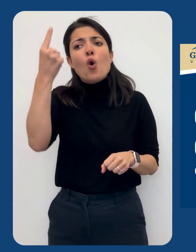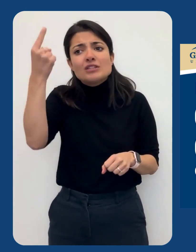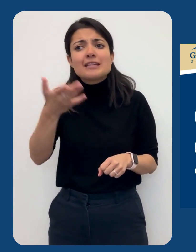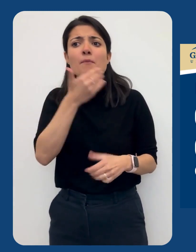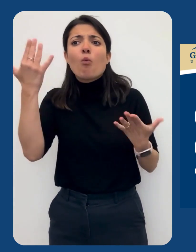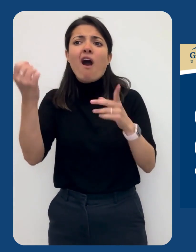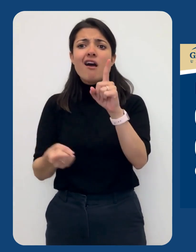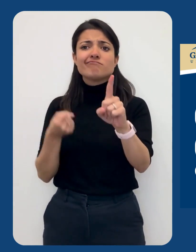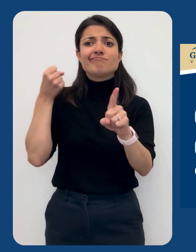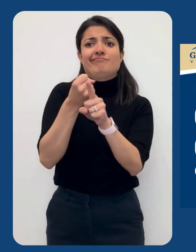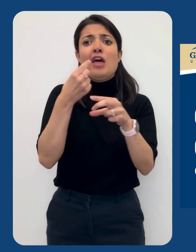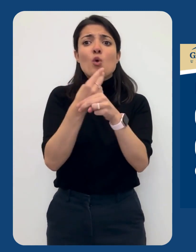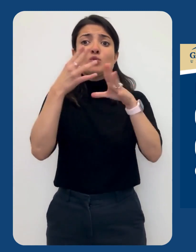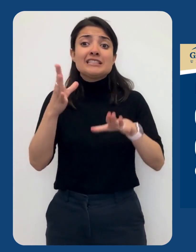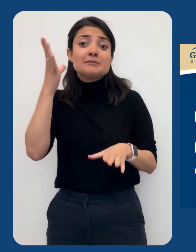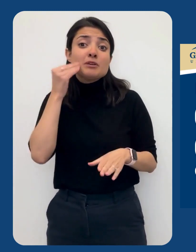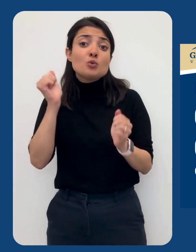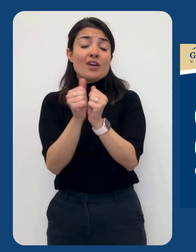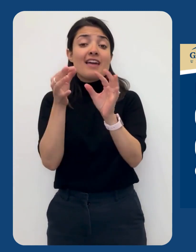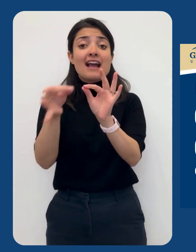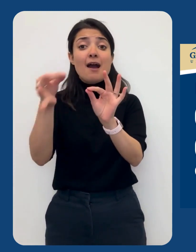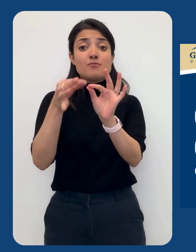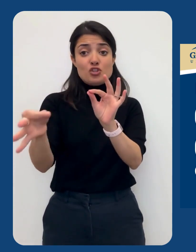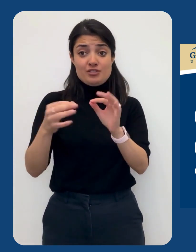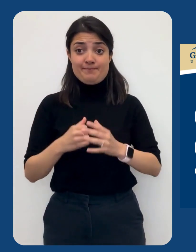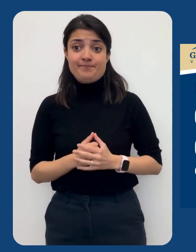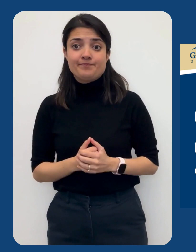and to understand better what affects the user experience with captions.